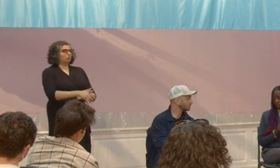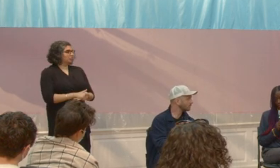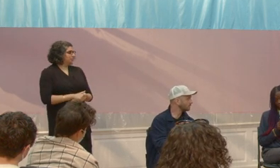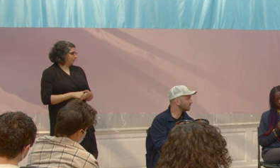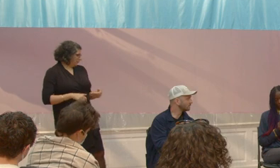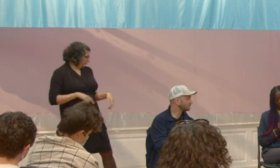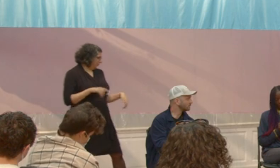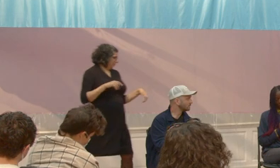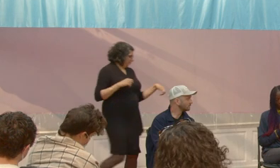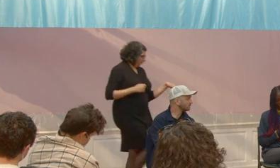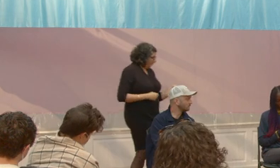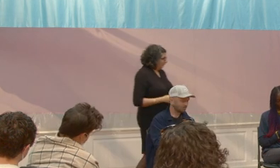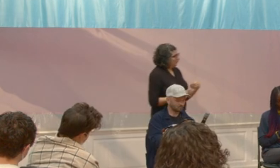taisha paggett: Thank you so much for that I am thinking